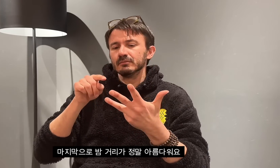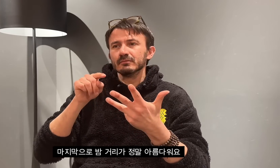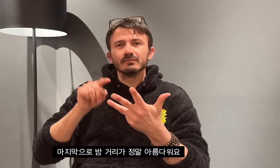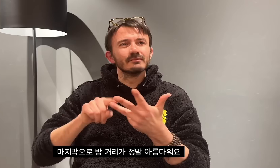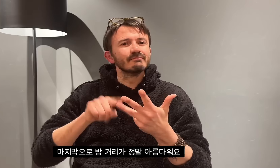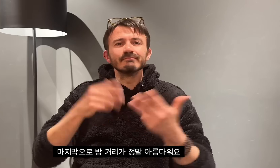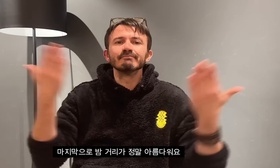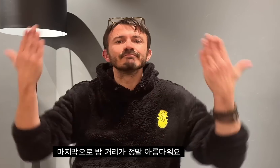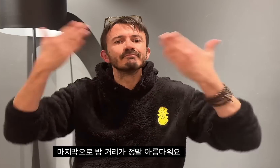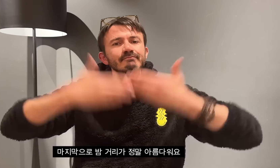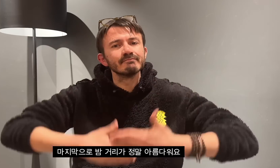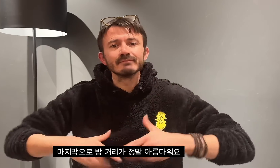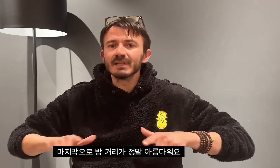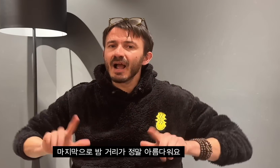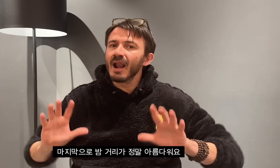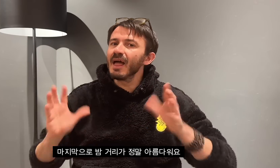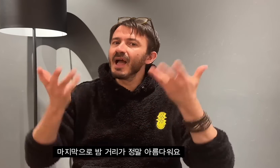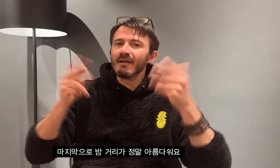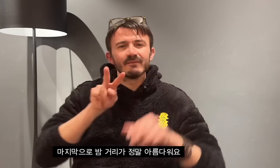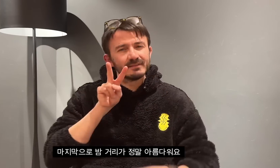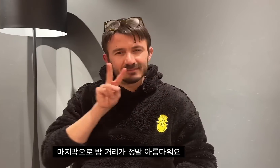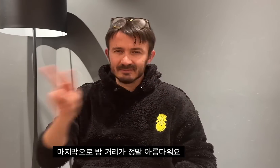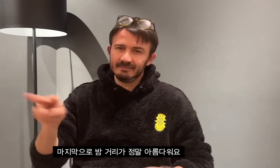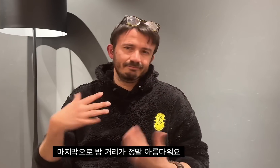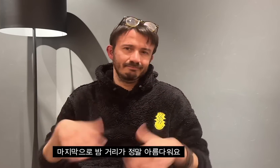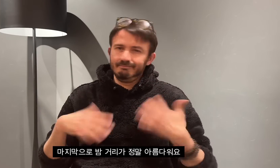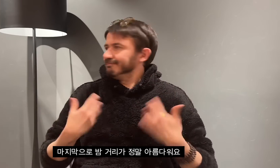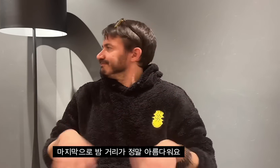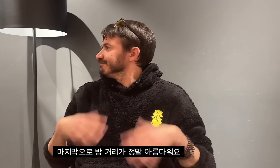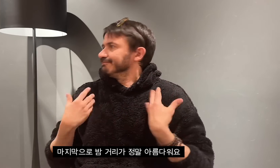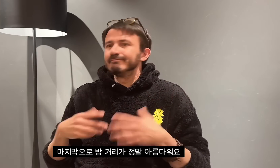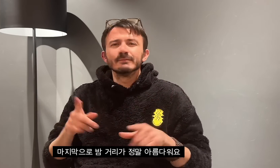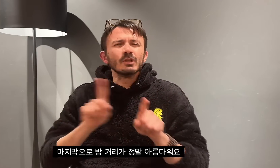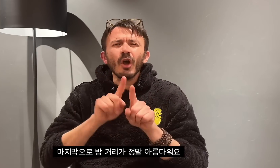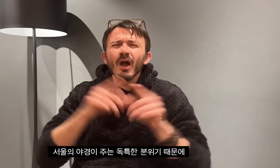The streets at night are really beautiful.